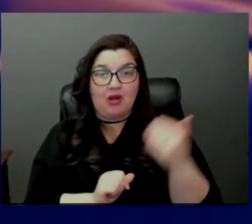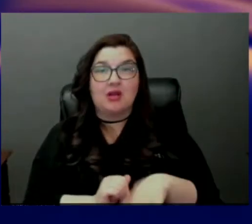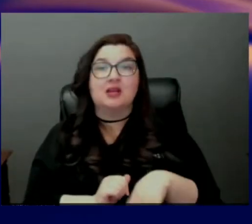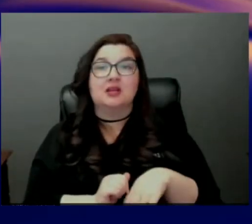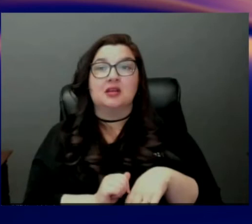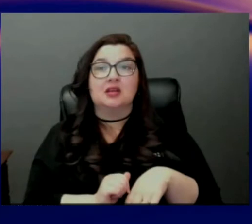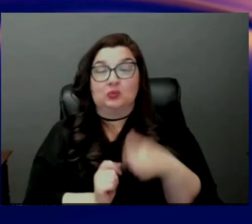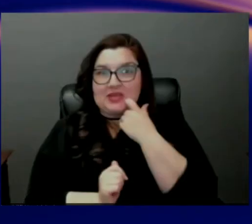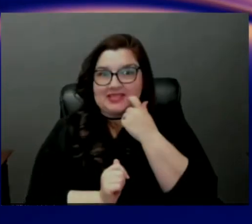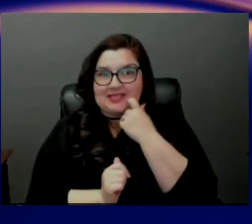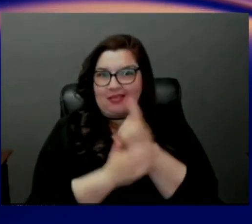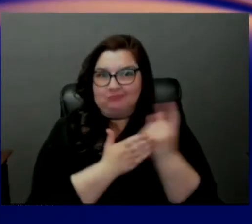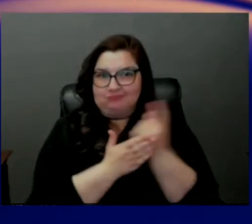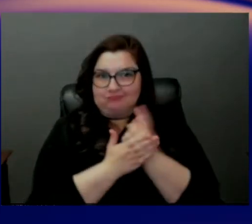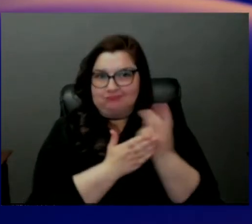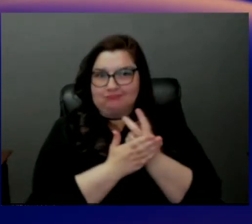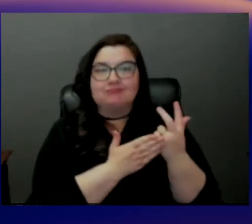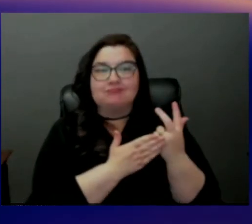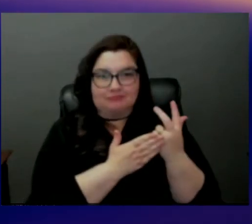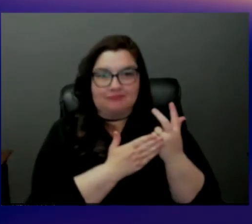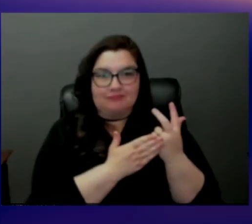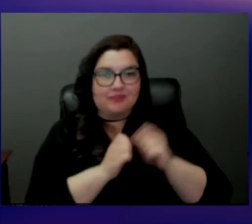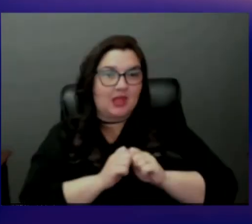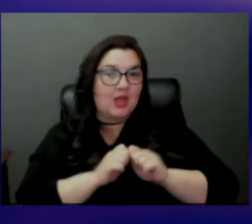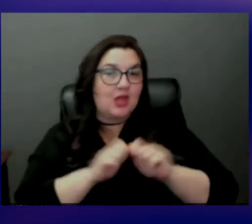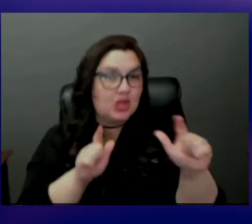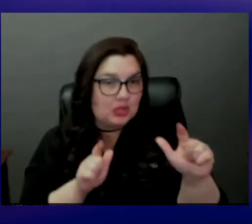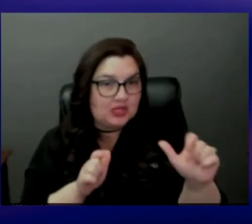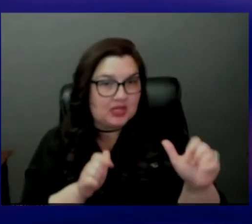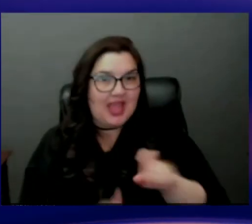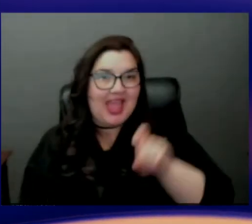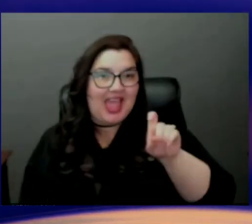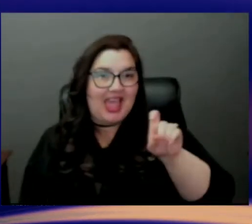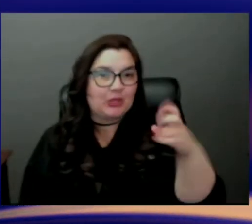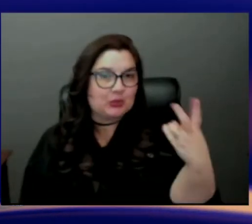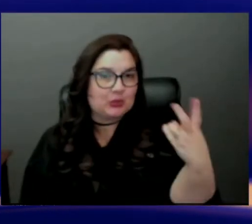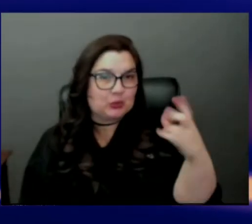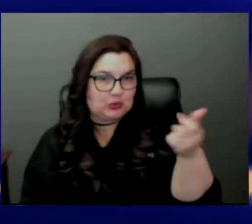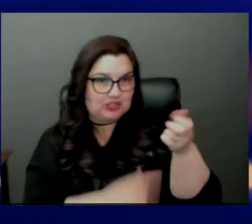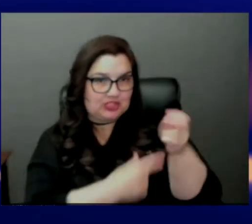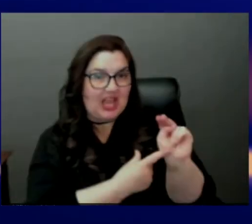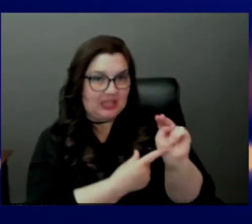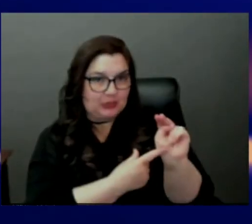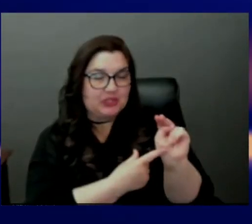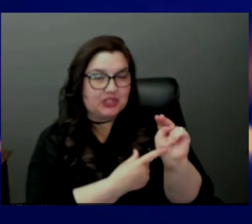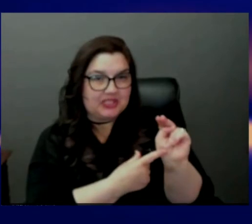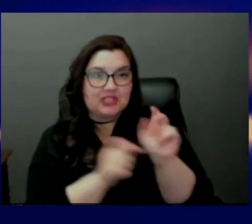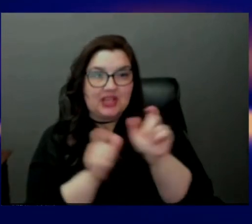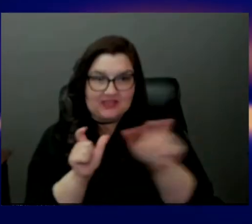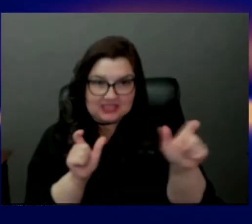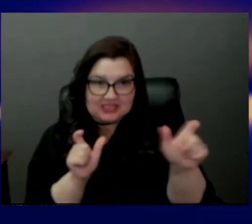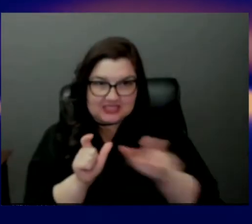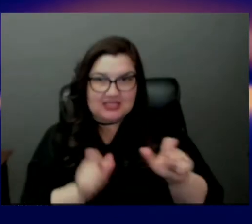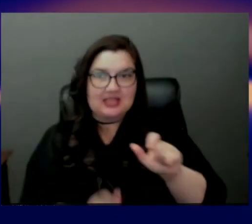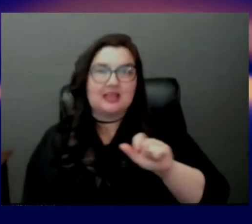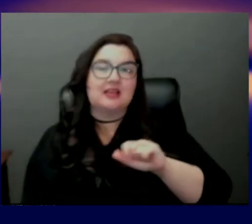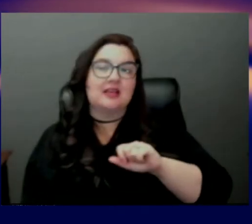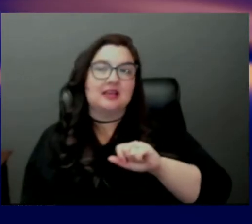launched that the new X two generation of instances. So that's X2 IDN, X2 IEDN,